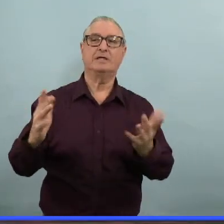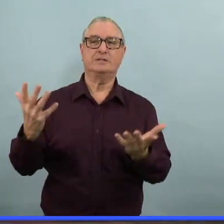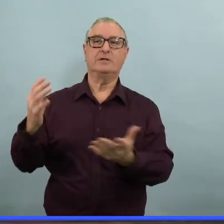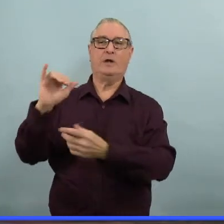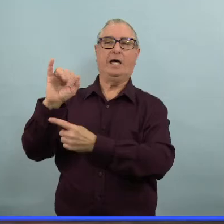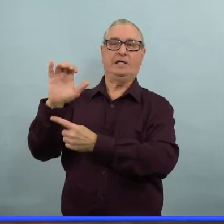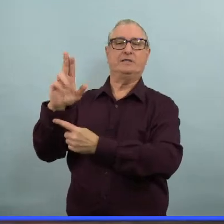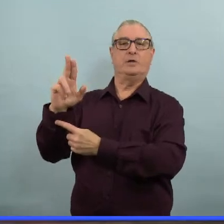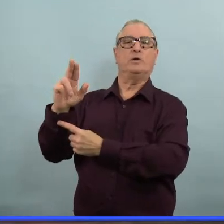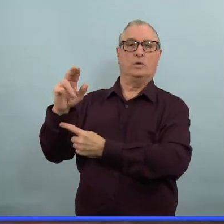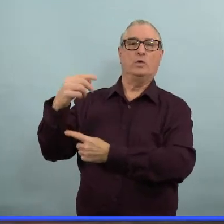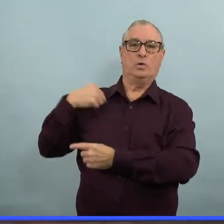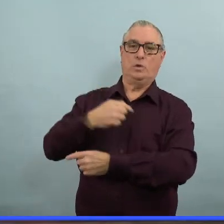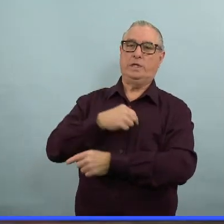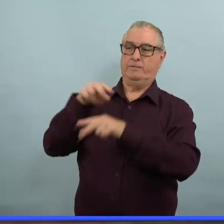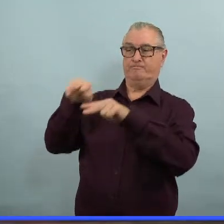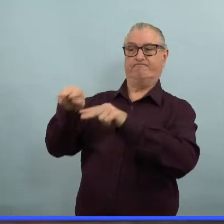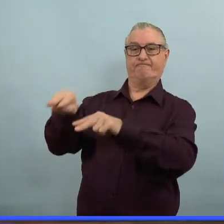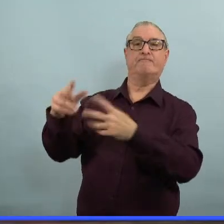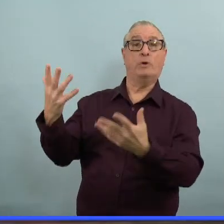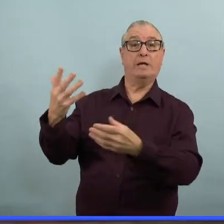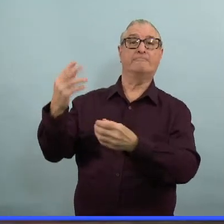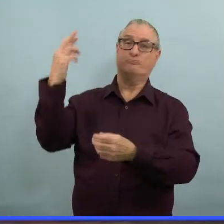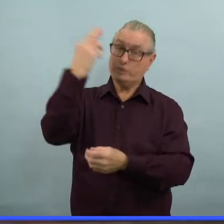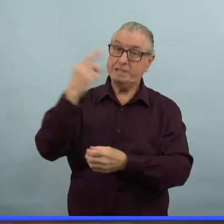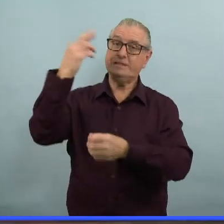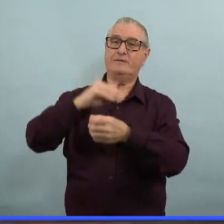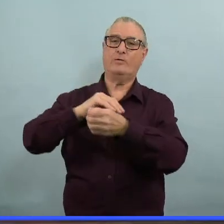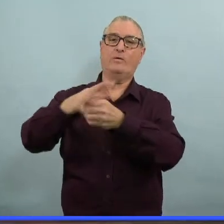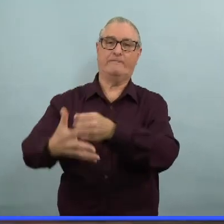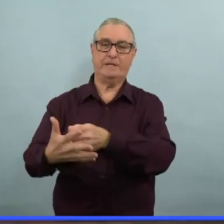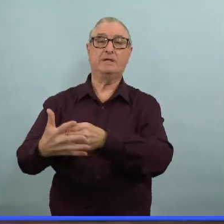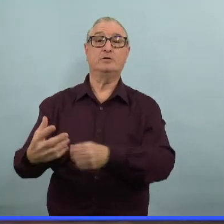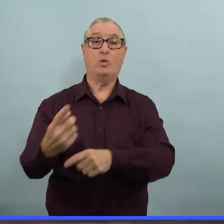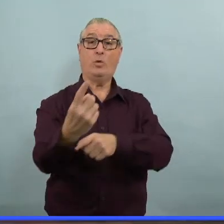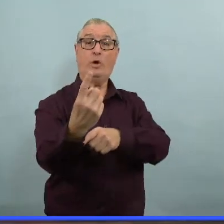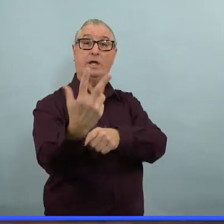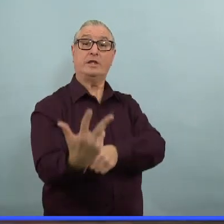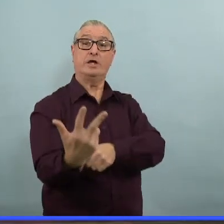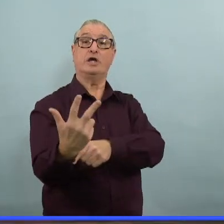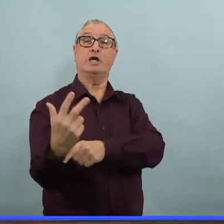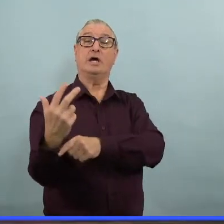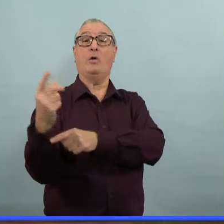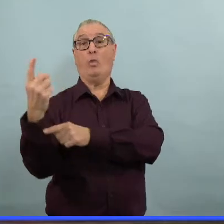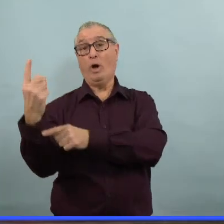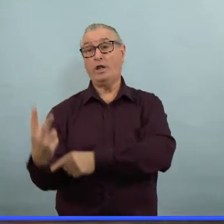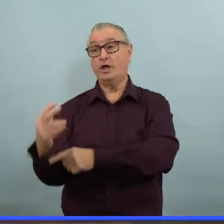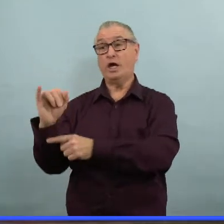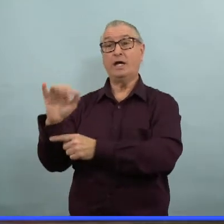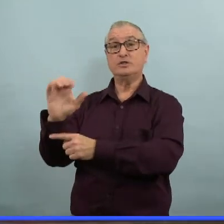but about one one-third or there are four reasons other than uh their coveted infection um and so